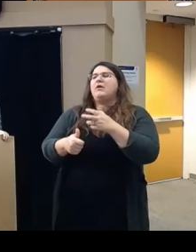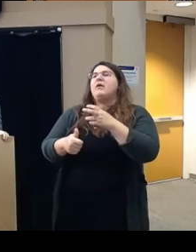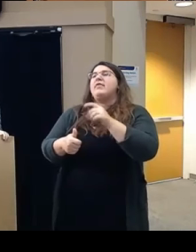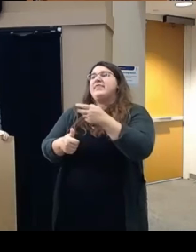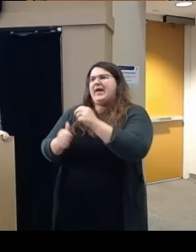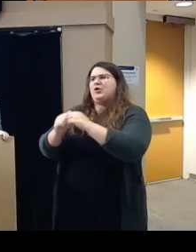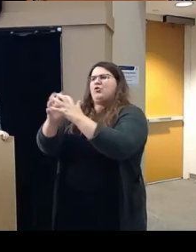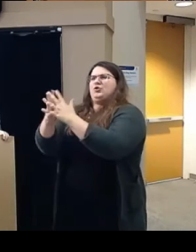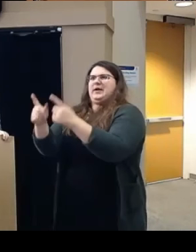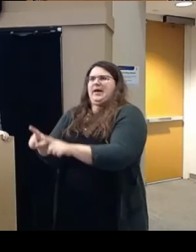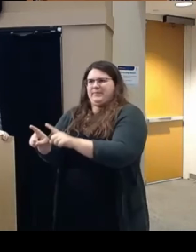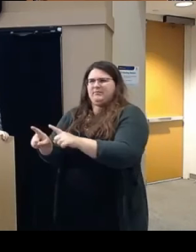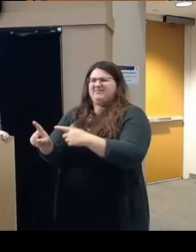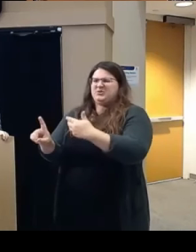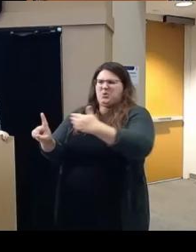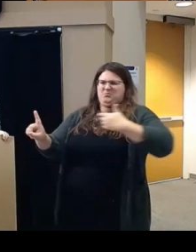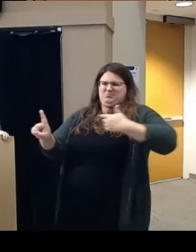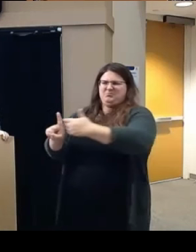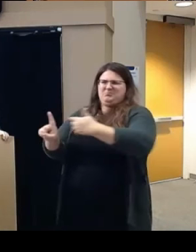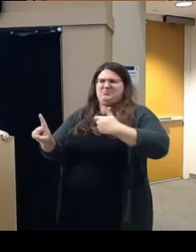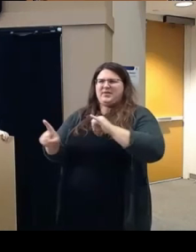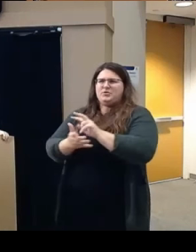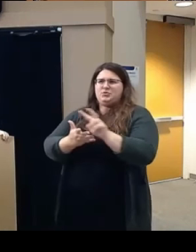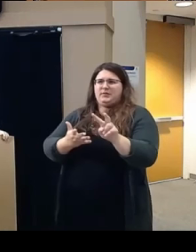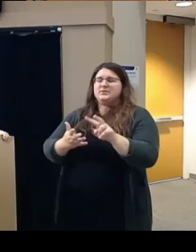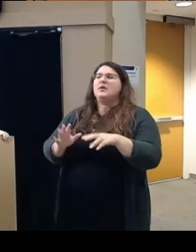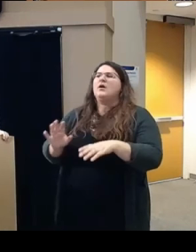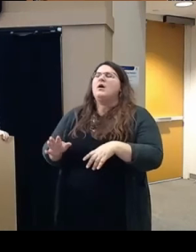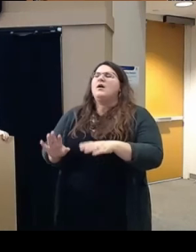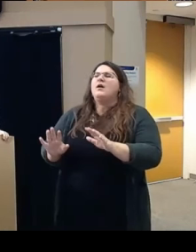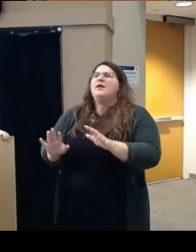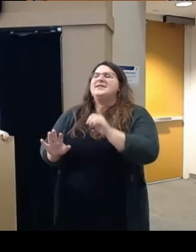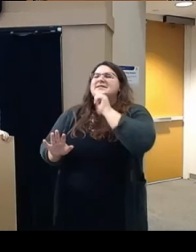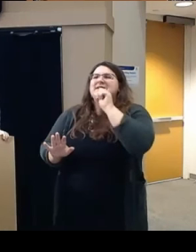complete the training um contrary to like when you first start you can't log in until you complete